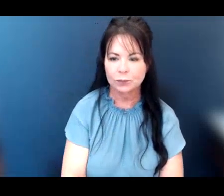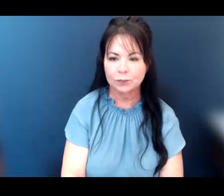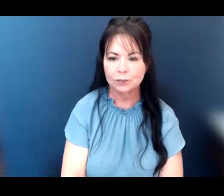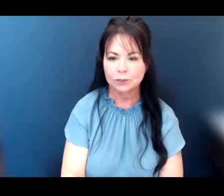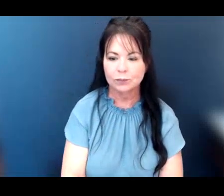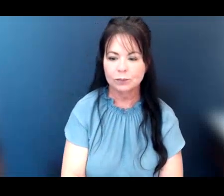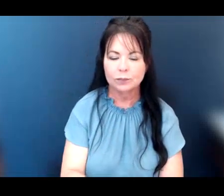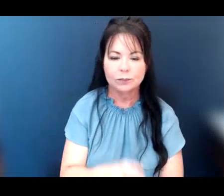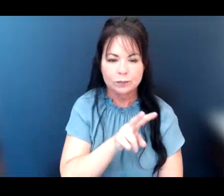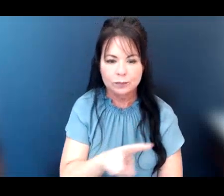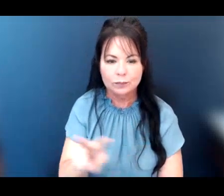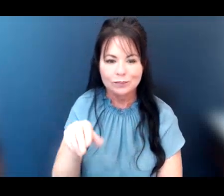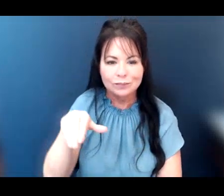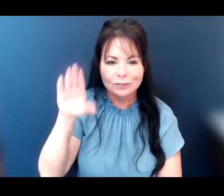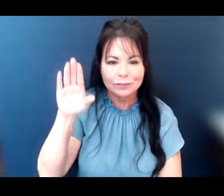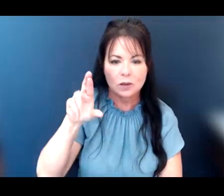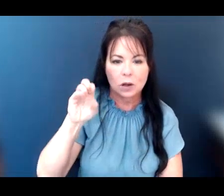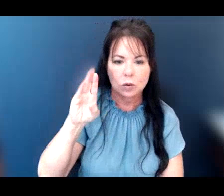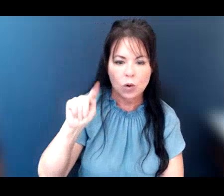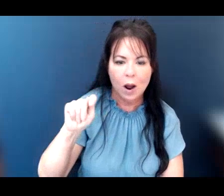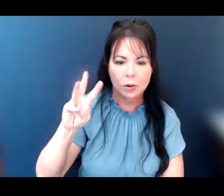Robert Wallace, it looks like we have you on deck with the raised hand.